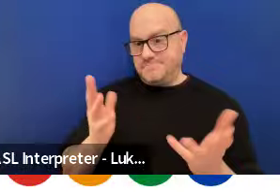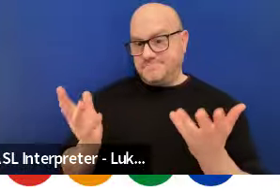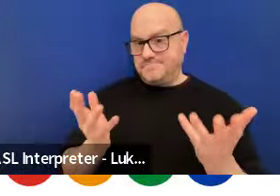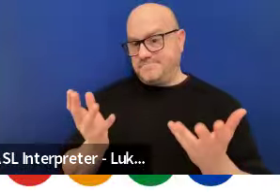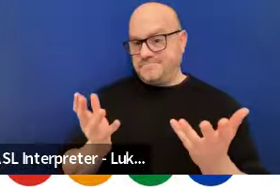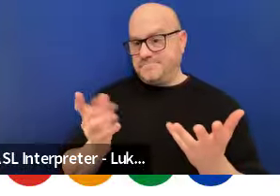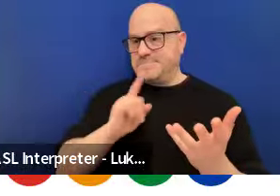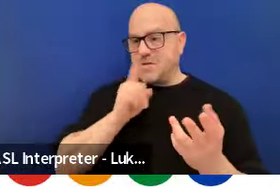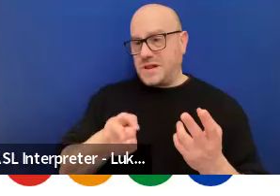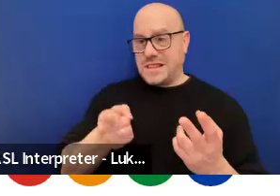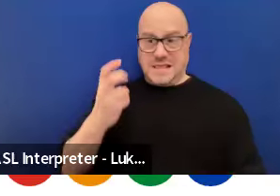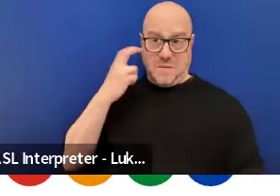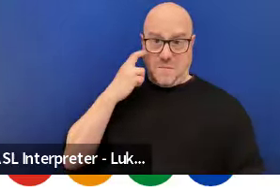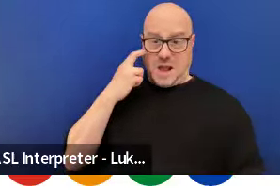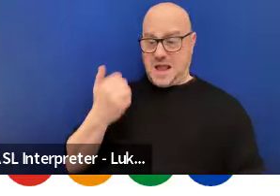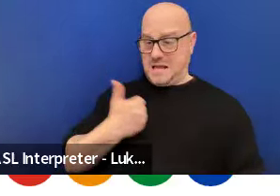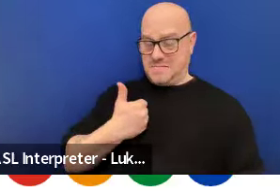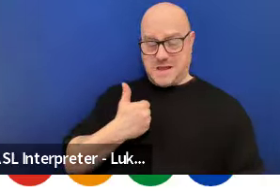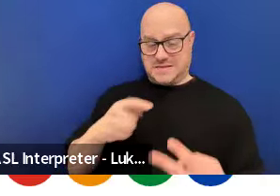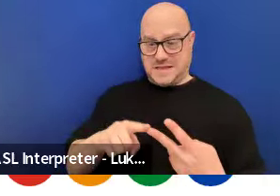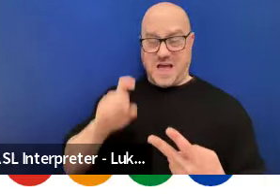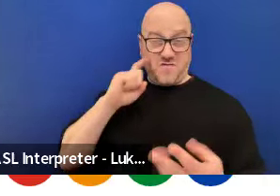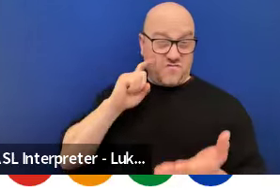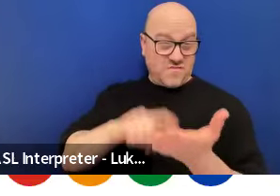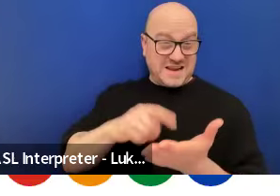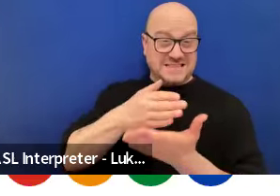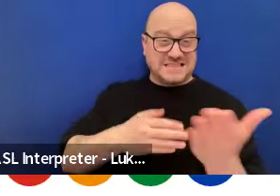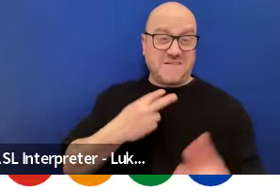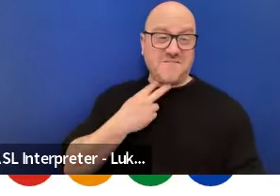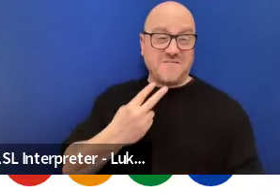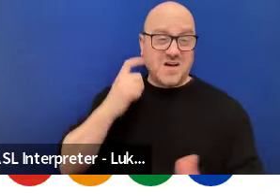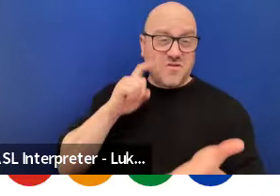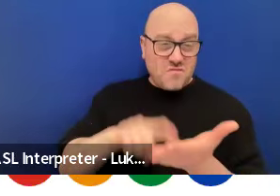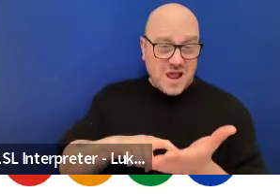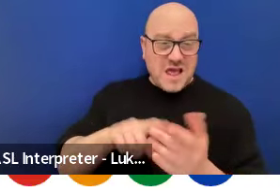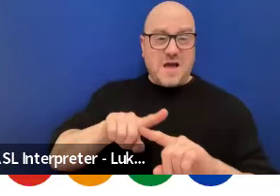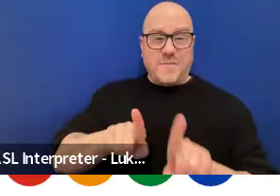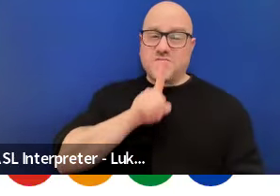FINE. BEING BLIND, I RECOGNIZE SOME